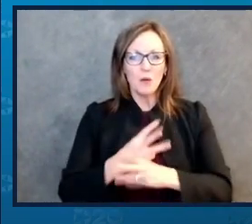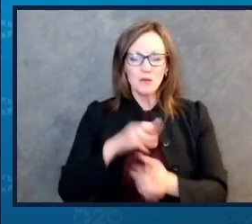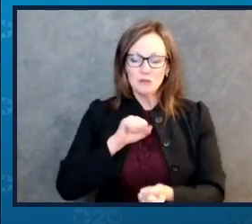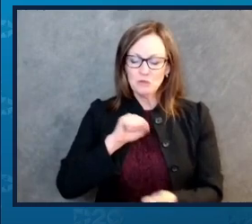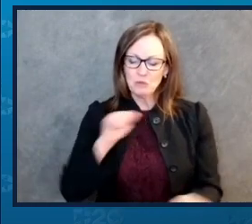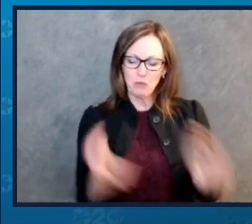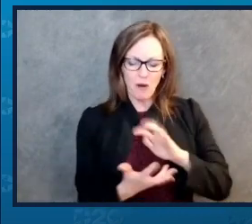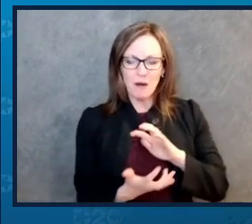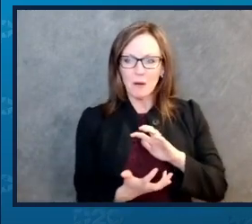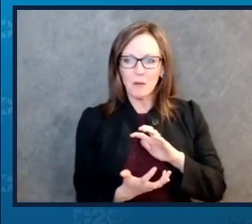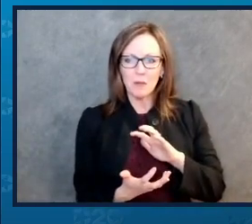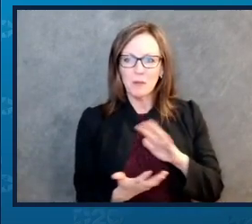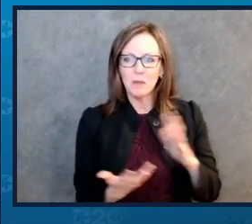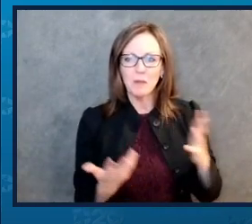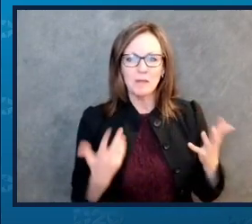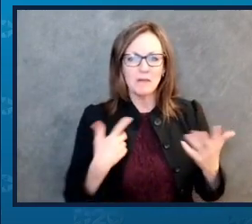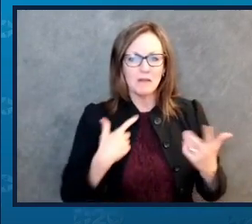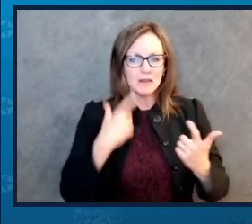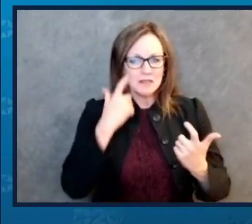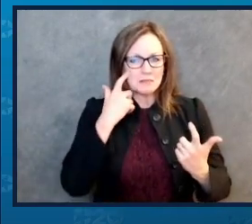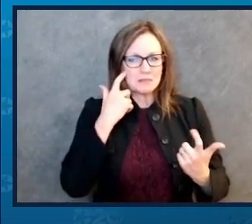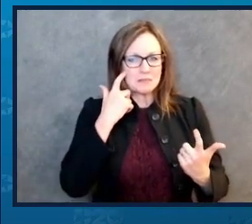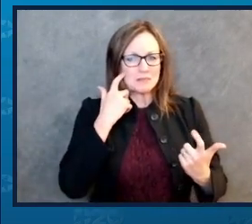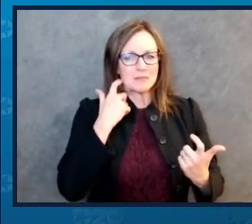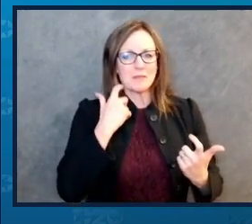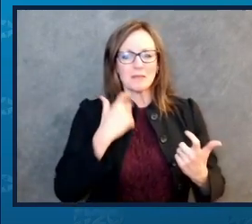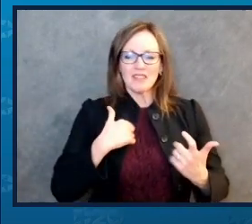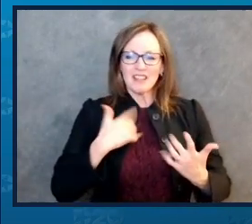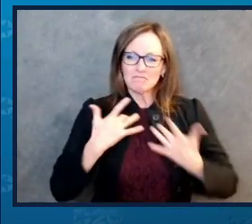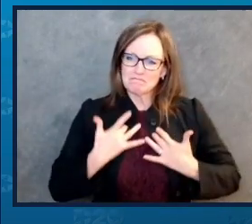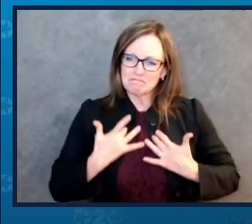MY MOM IS A GOOD PERSON. SHE IS NOT A CRIMINAL.